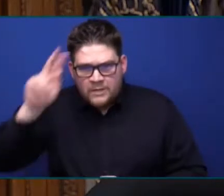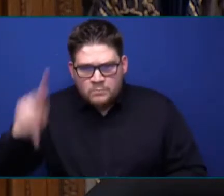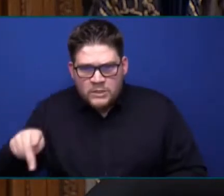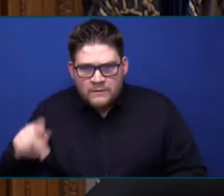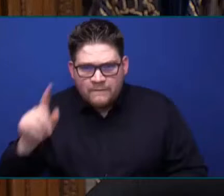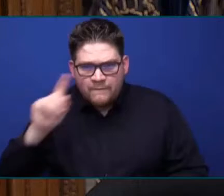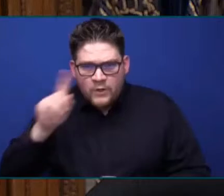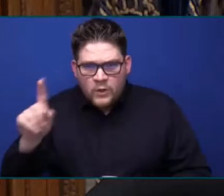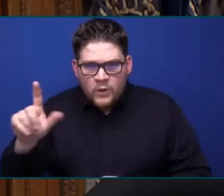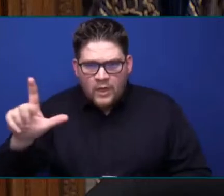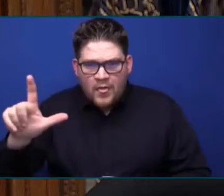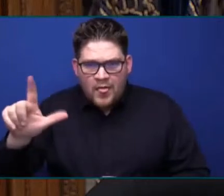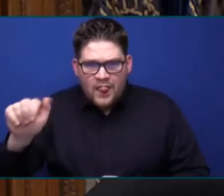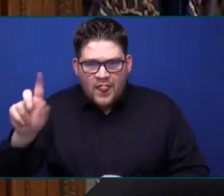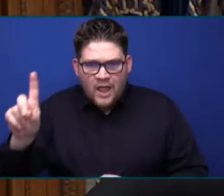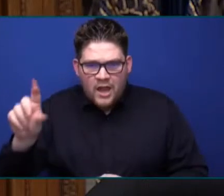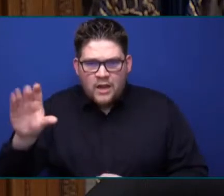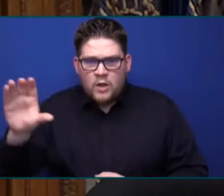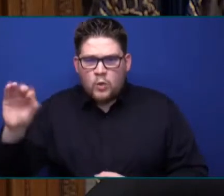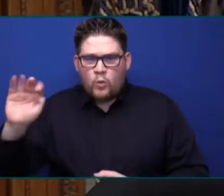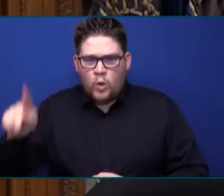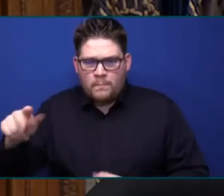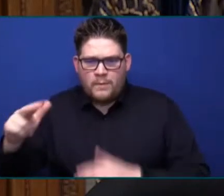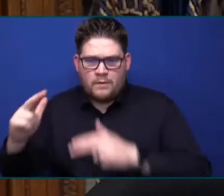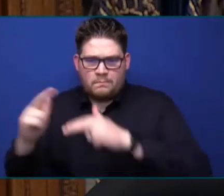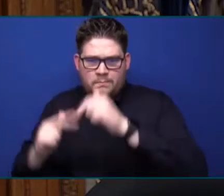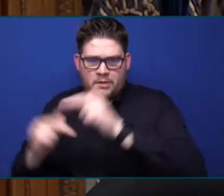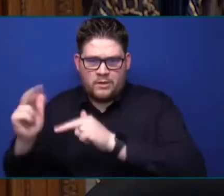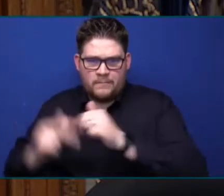That was a lot of names, Mr. Speaker. I’m reading them because I think it’s very important that